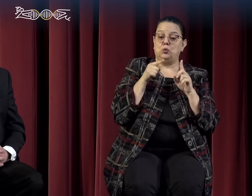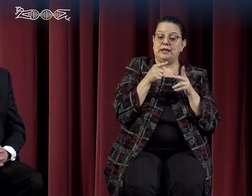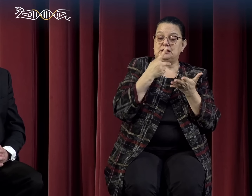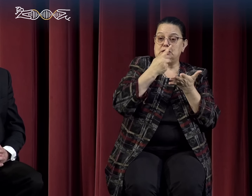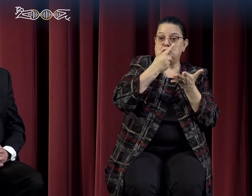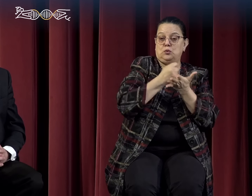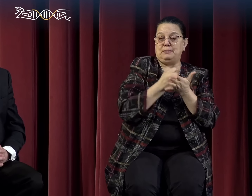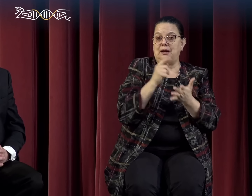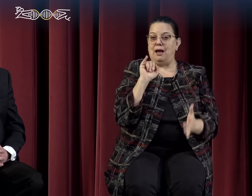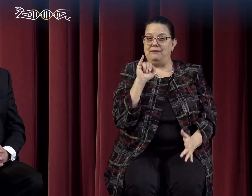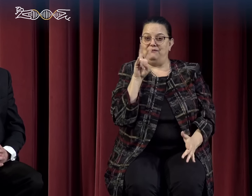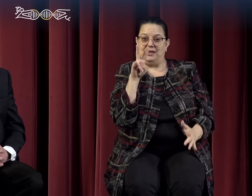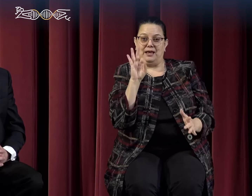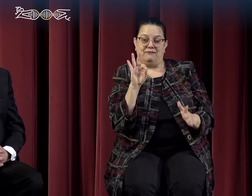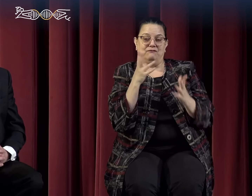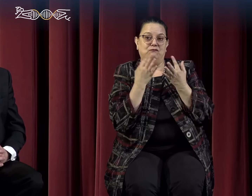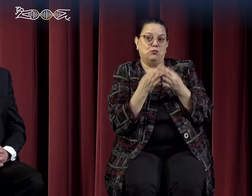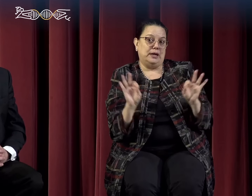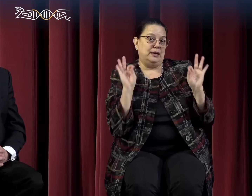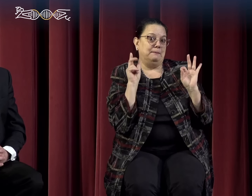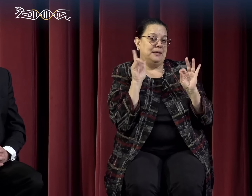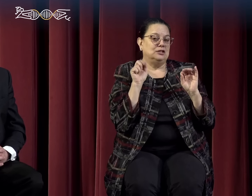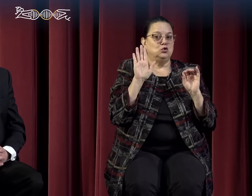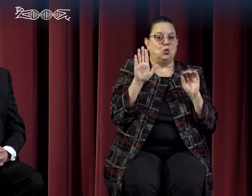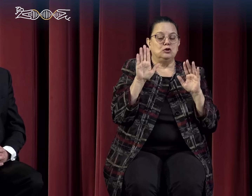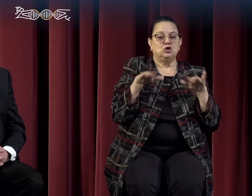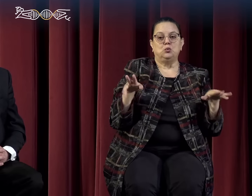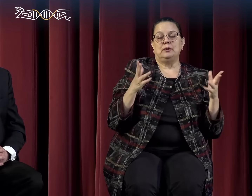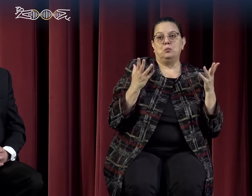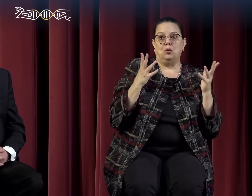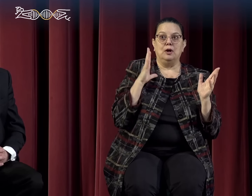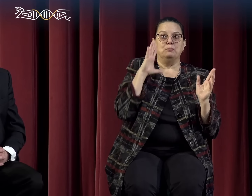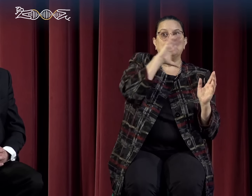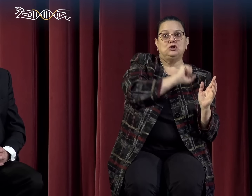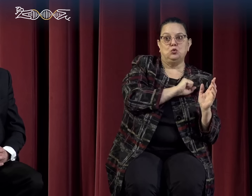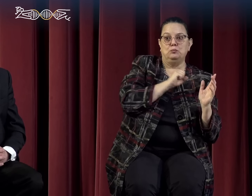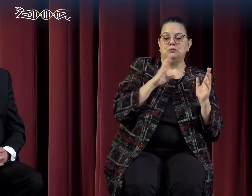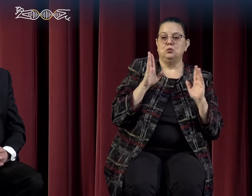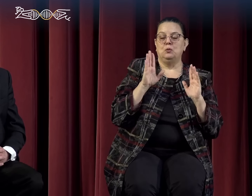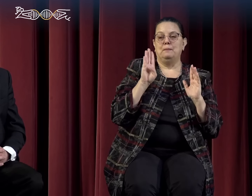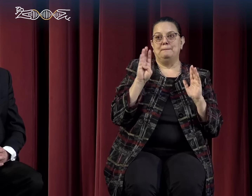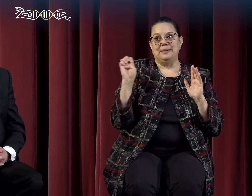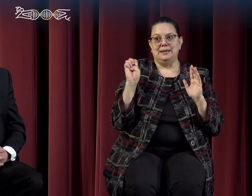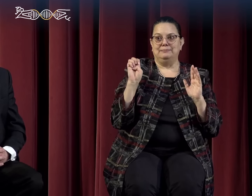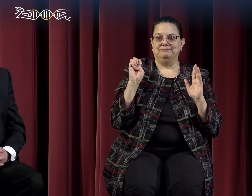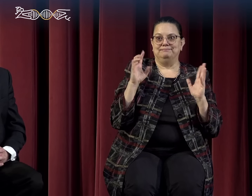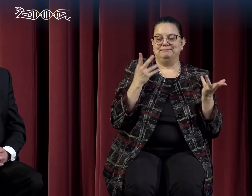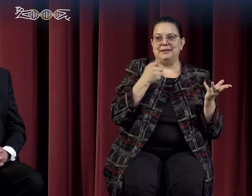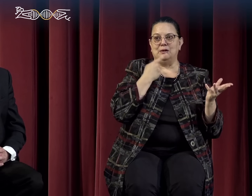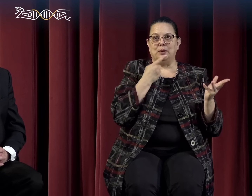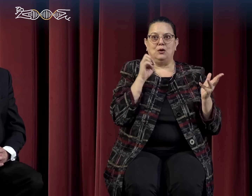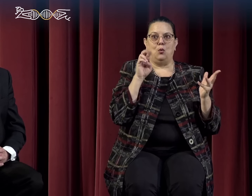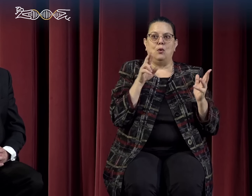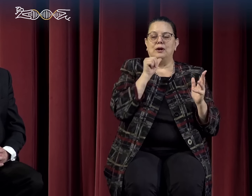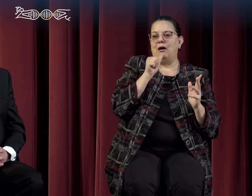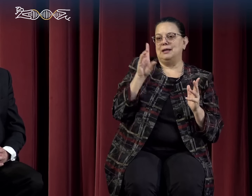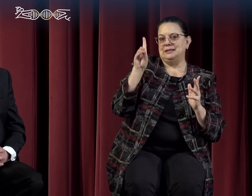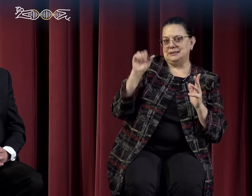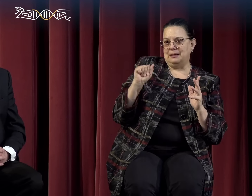Hearing people were able to get access to IVF and, at no cost in order to